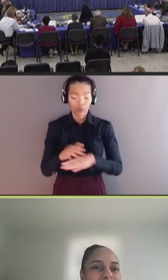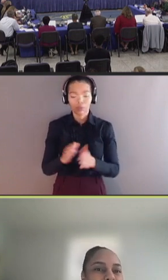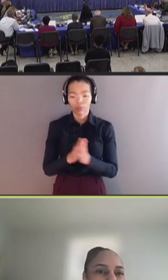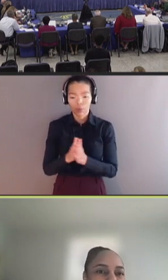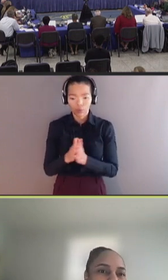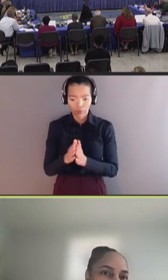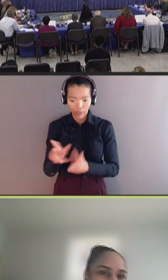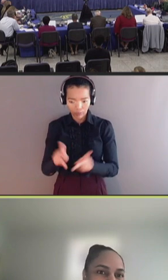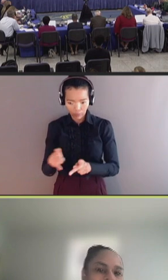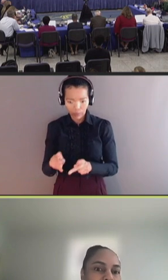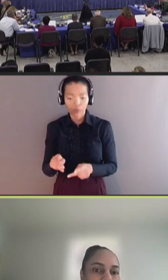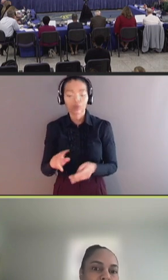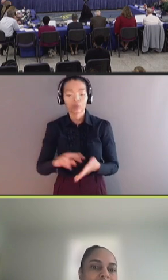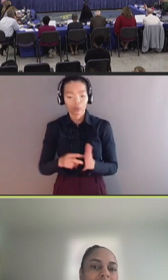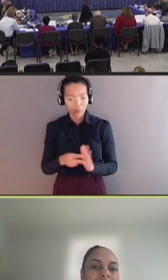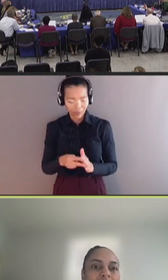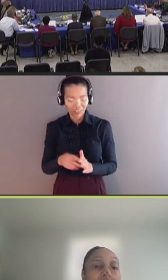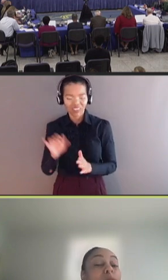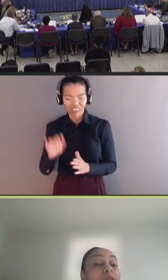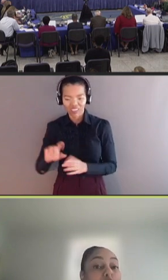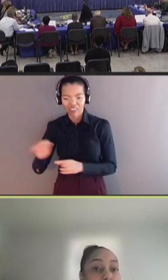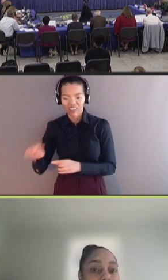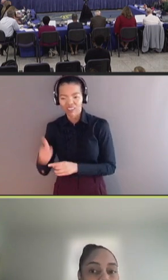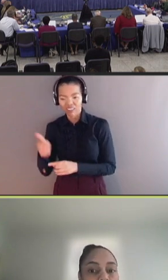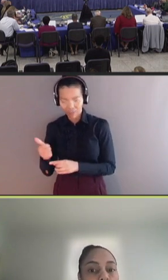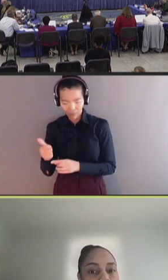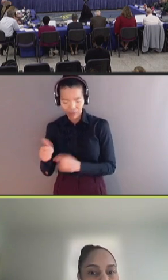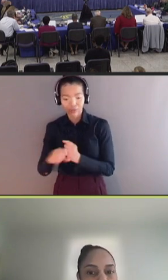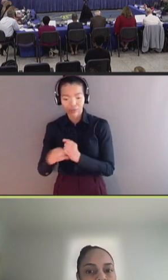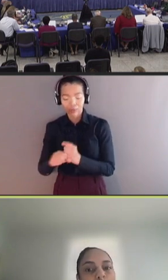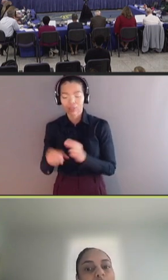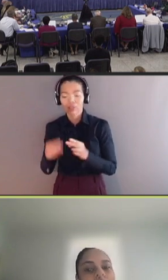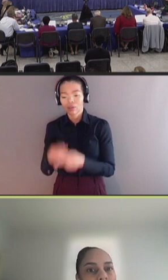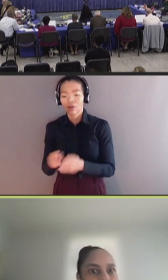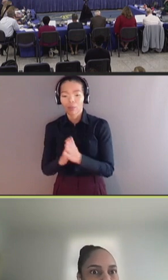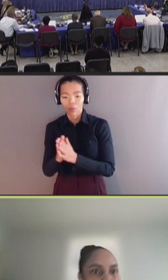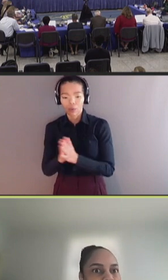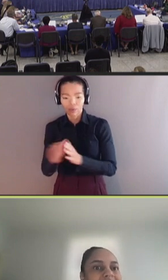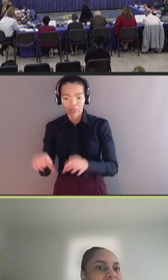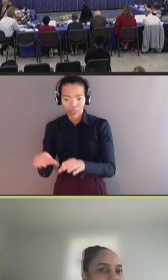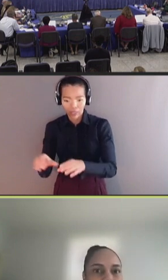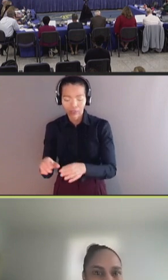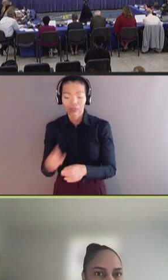our Motivate Action advertising to be sure that they're up to date with all three vaccines as